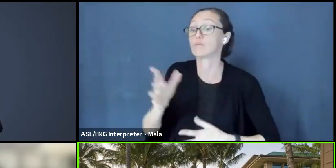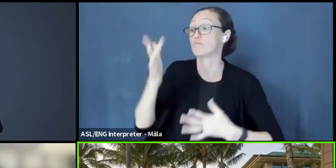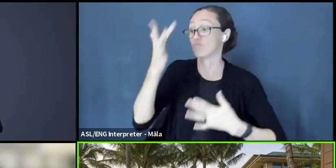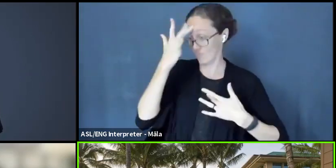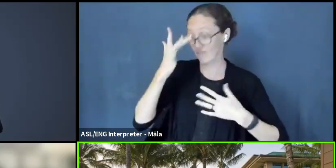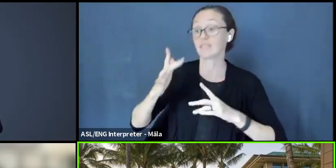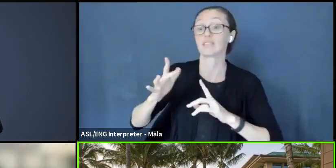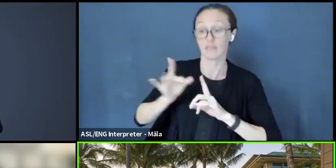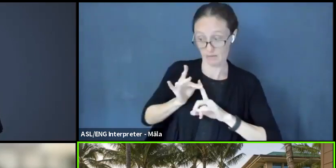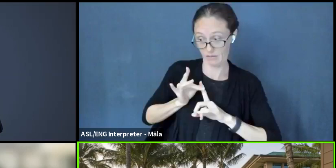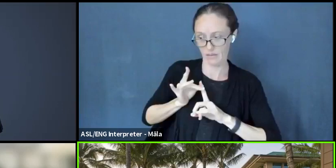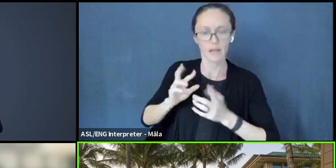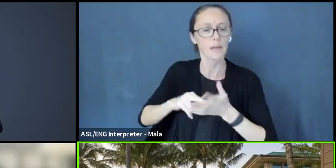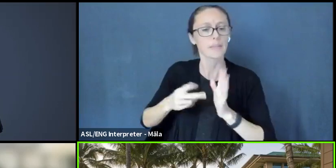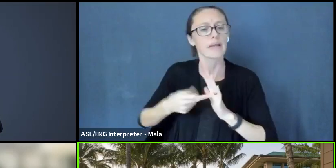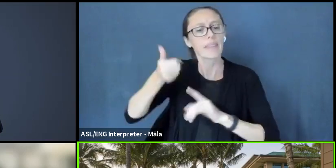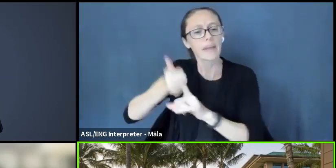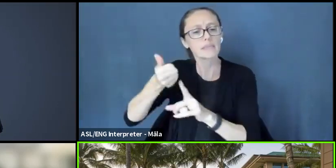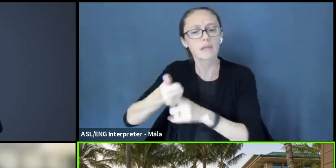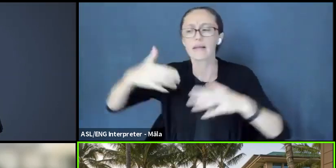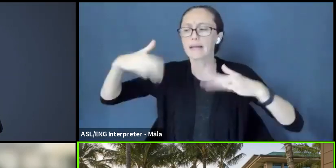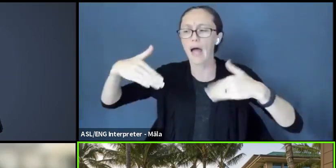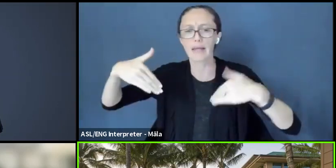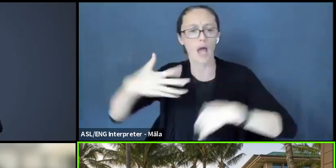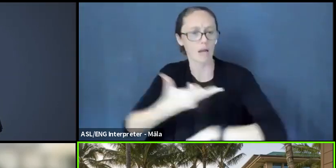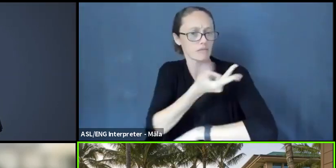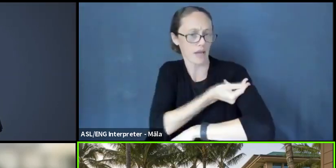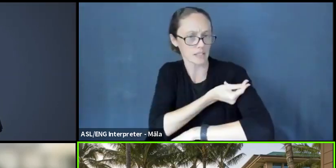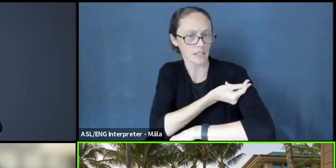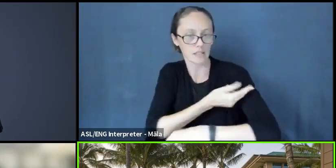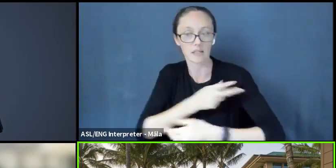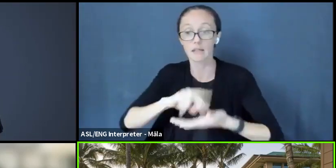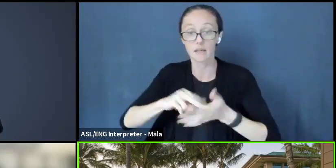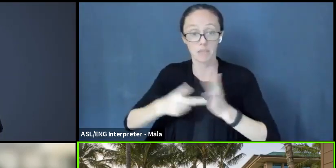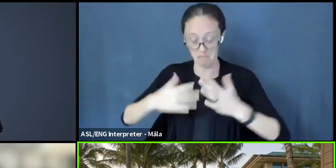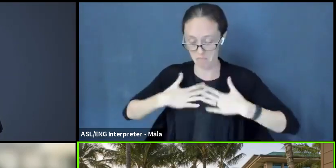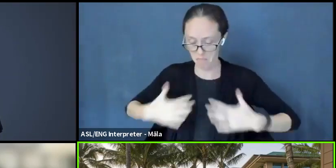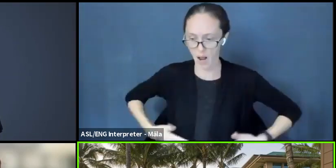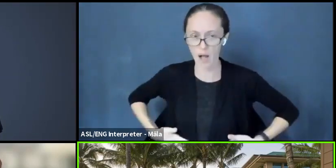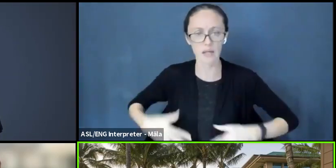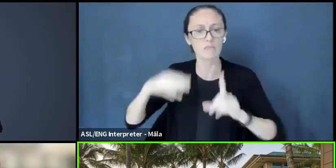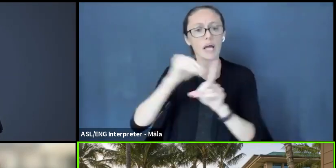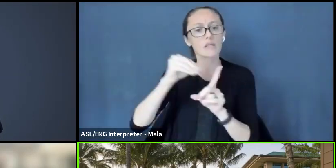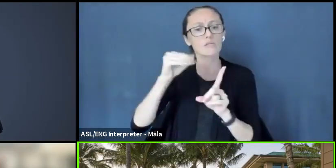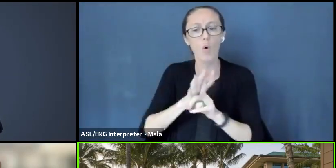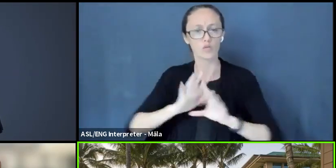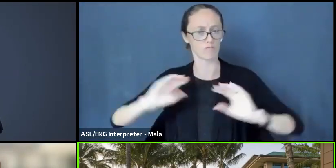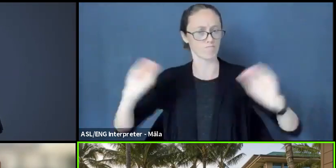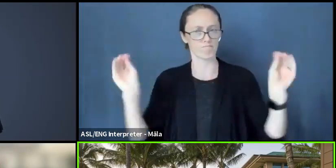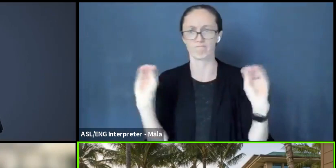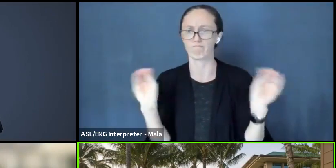they haven't been vaccinated means that their body has not been exposed to the virus.